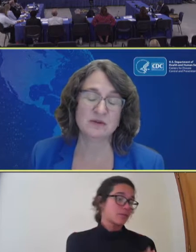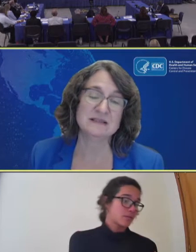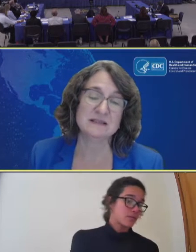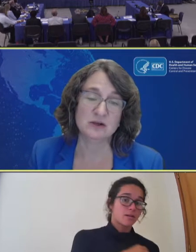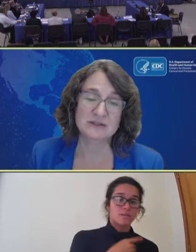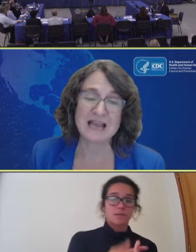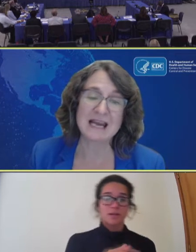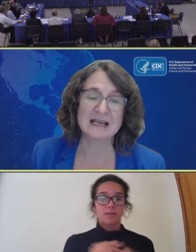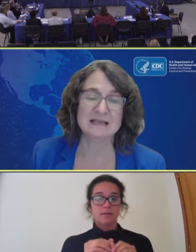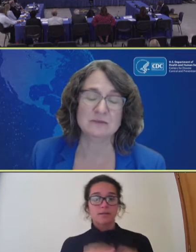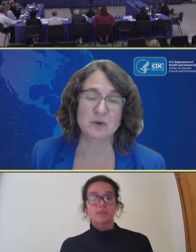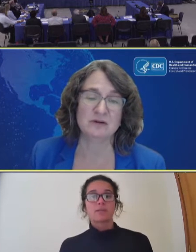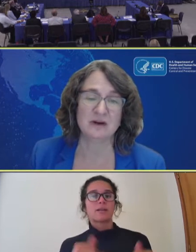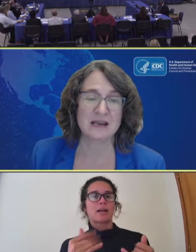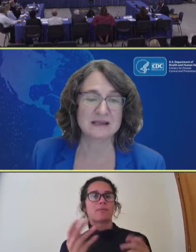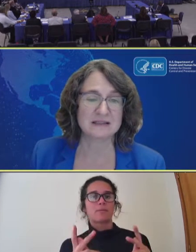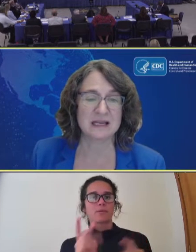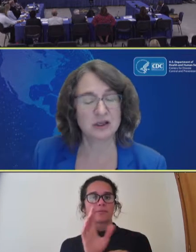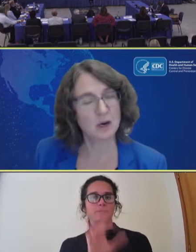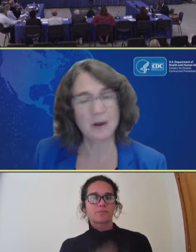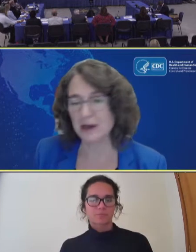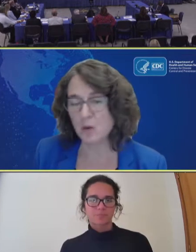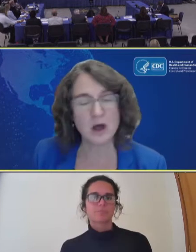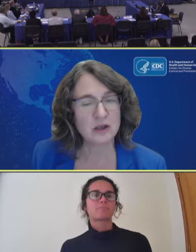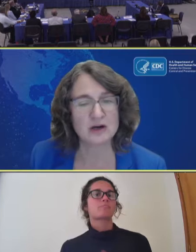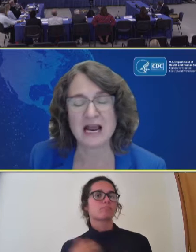So, this new data is important for countries to say, "You know what? We don't want large